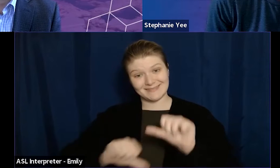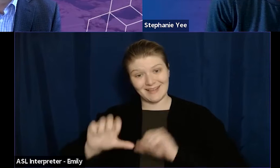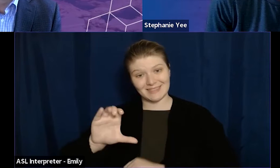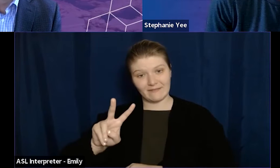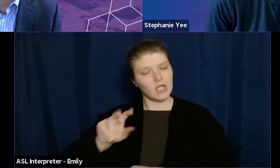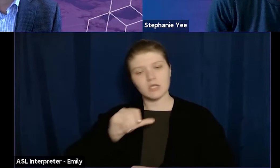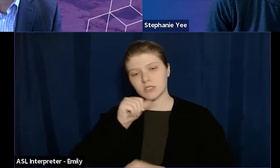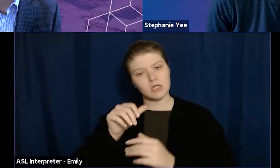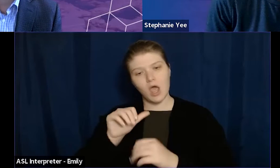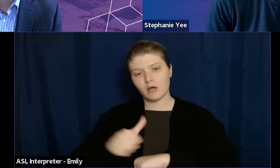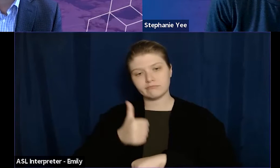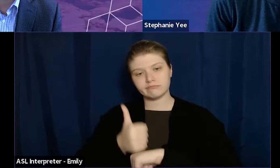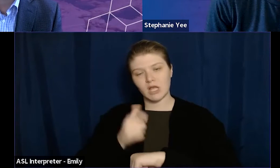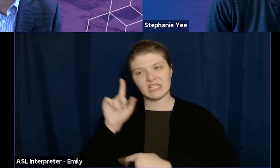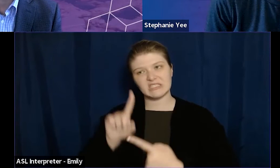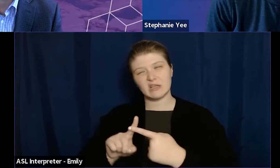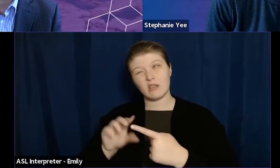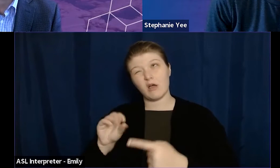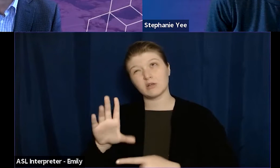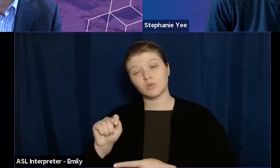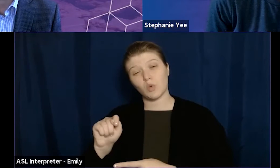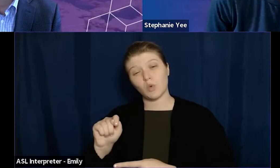into effect until October of 2023.